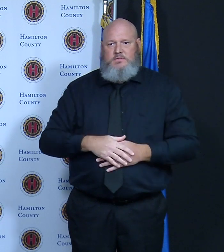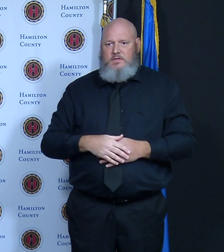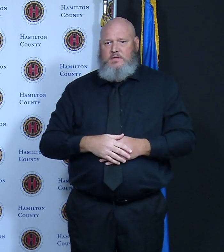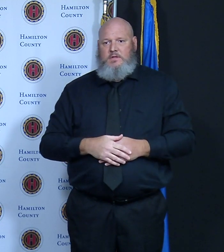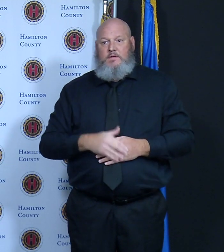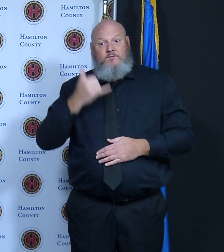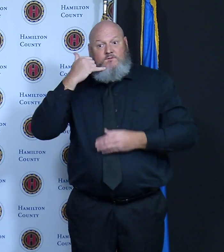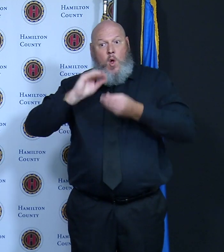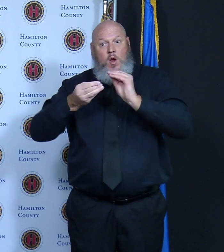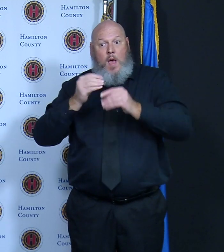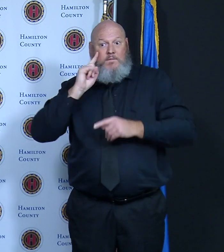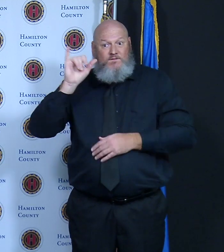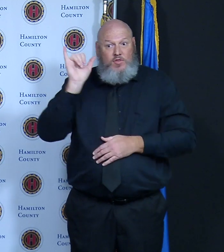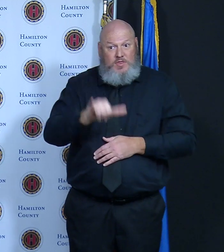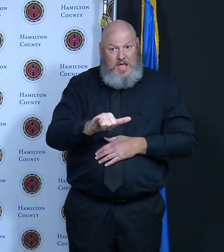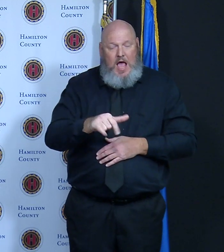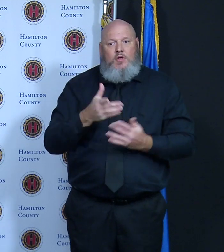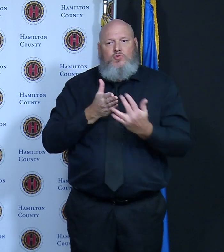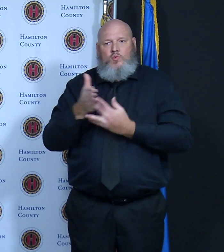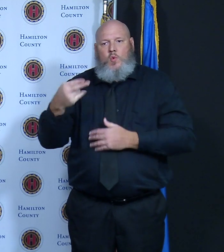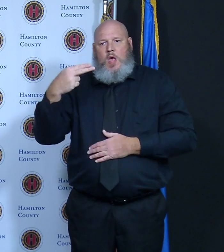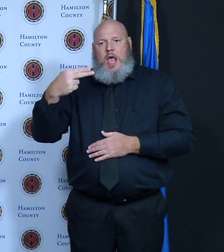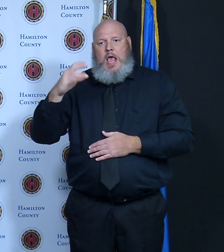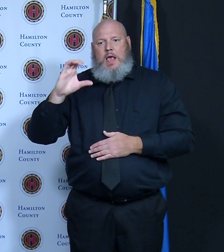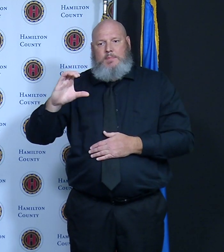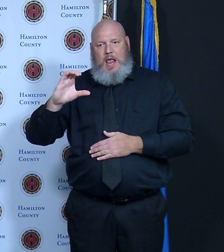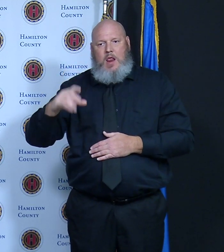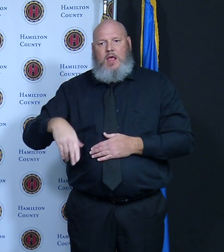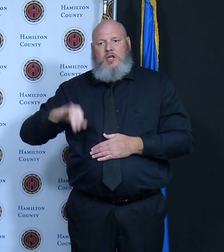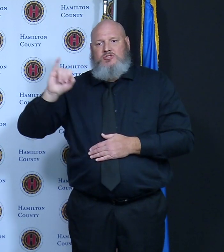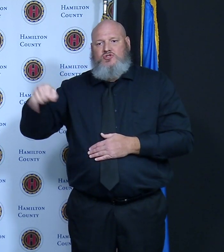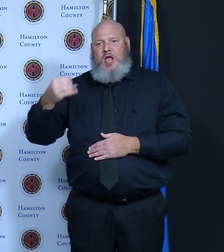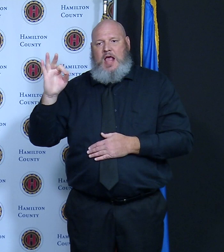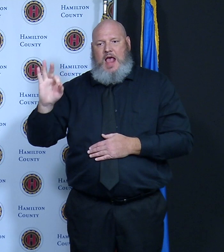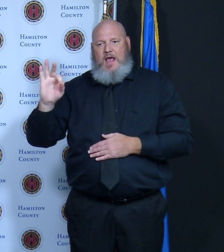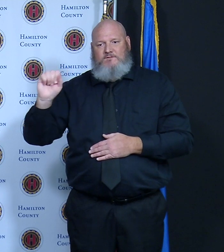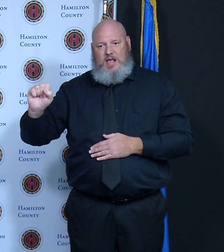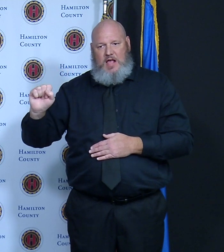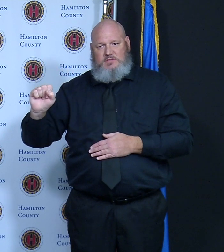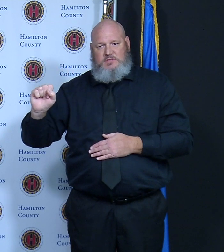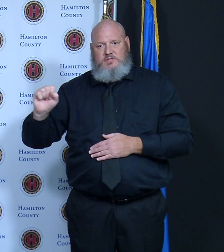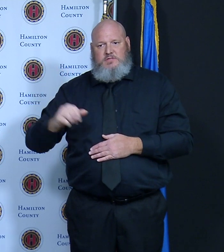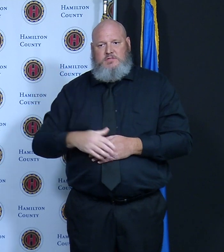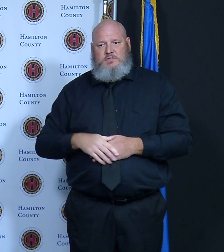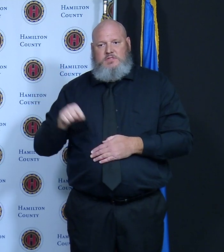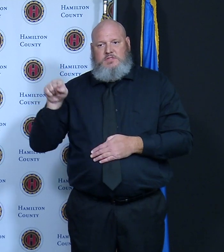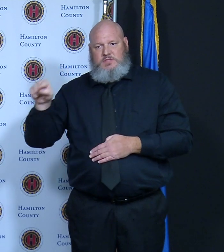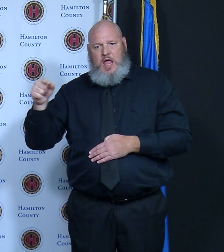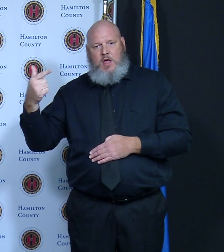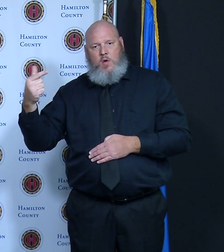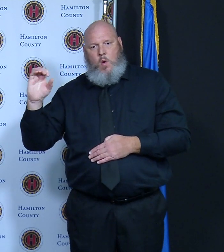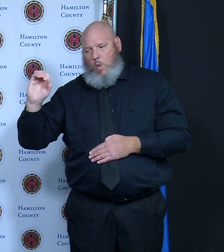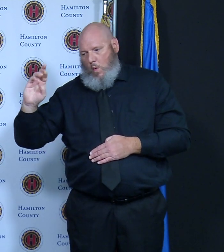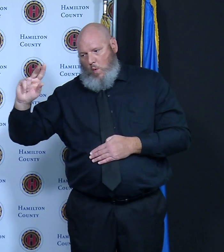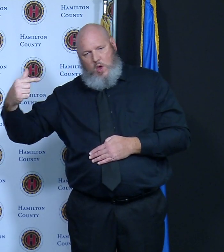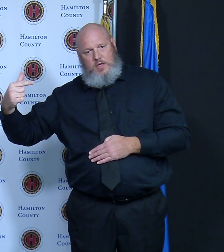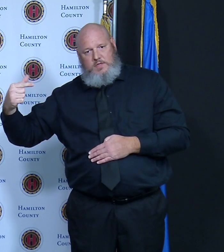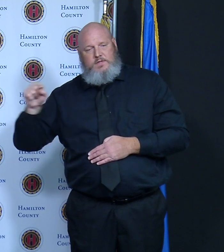Hamilton County JFS and the number is 946-1000 so if you are